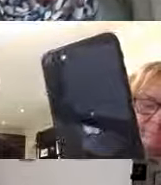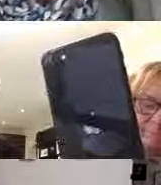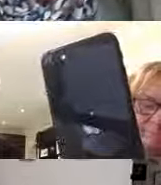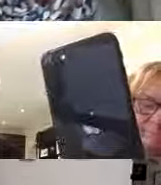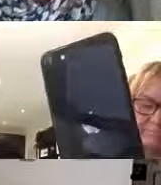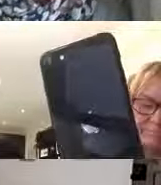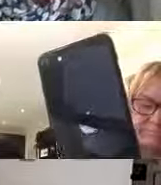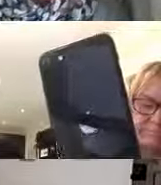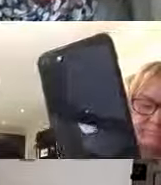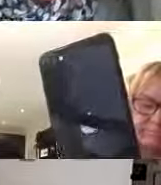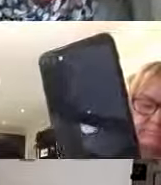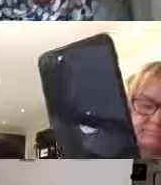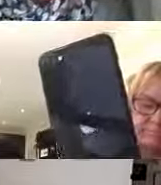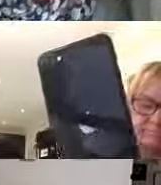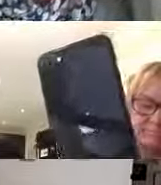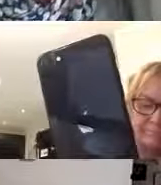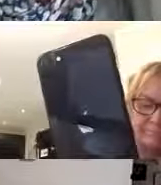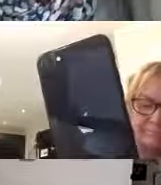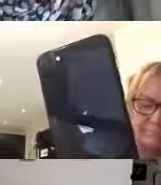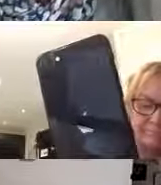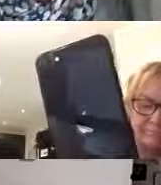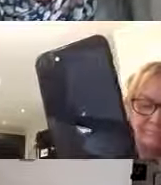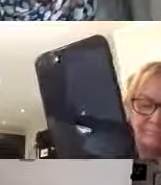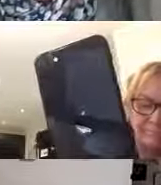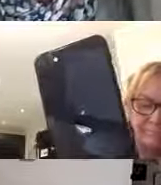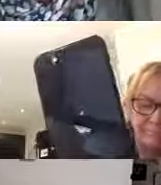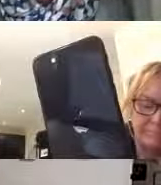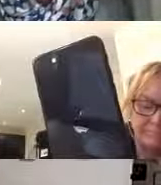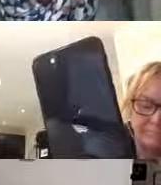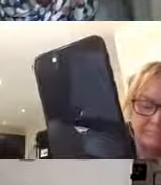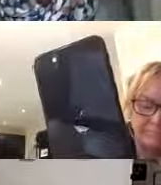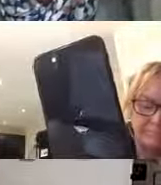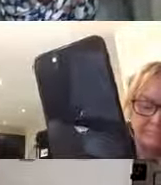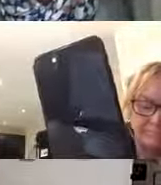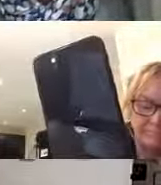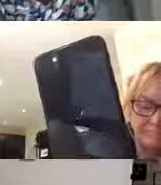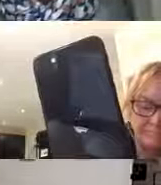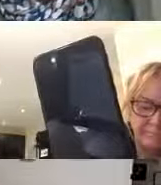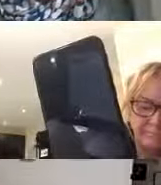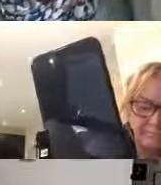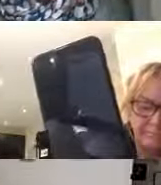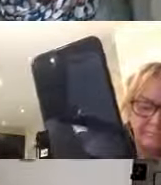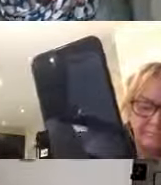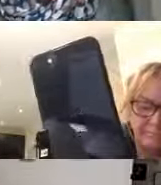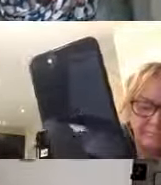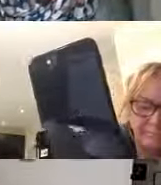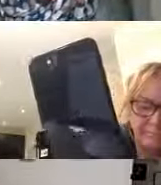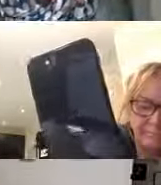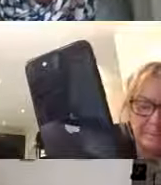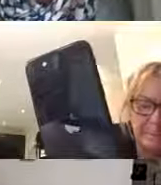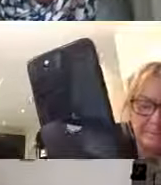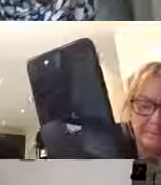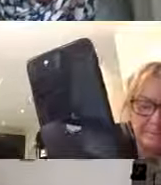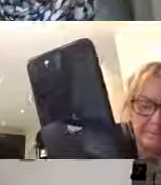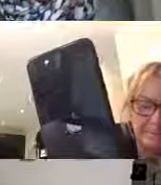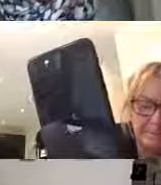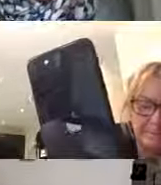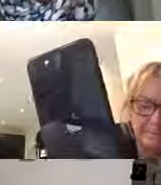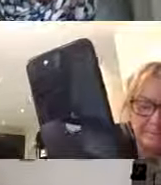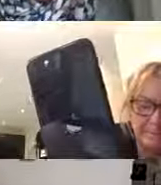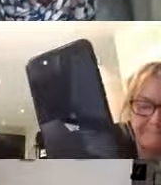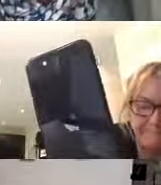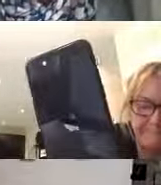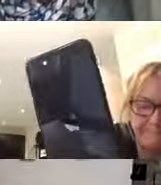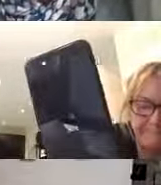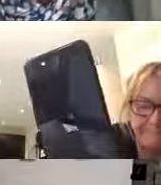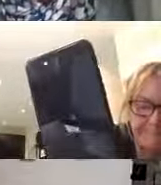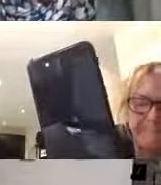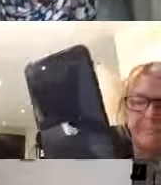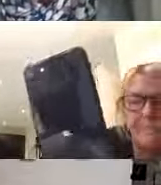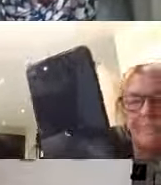on july the 2nd 2022 so just to go back to some of those terms there disabled artists will include